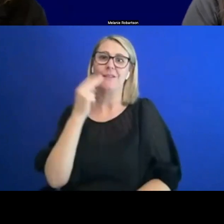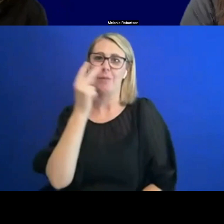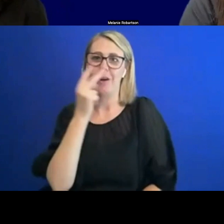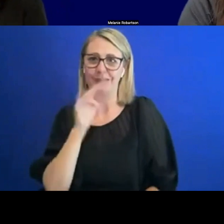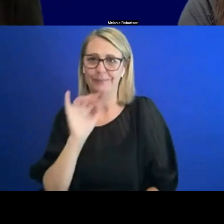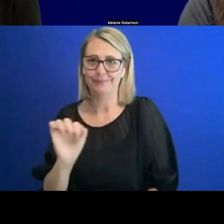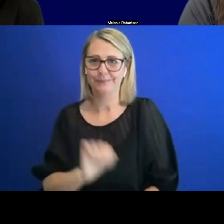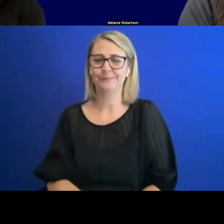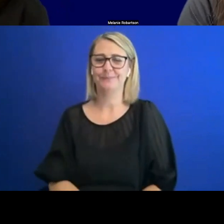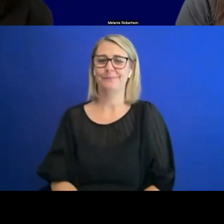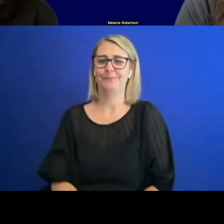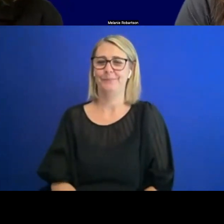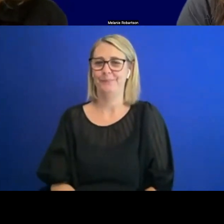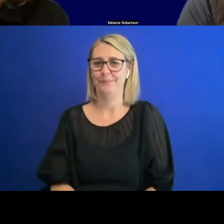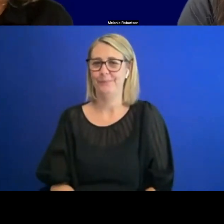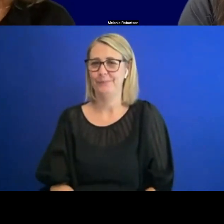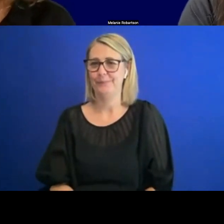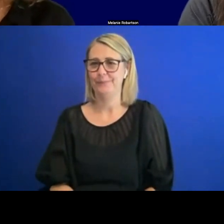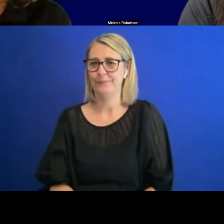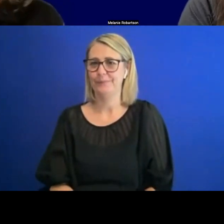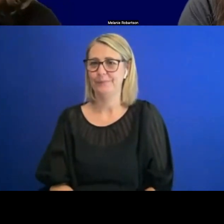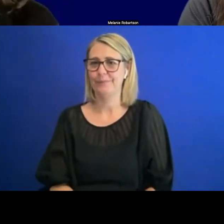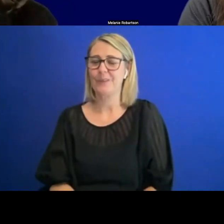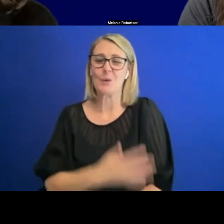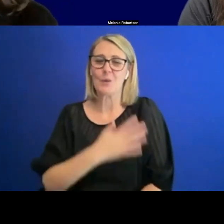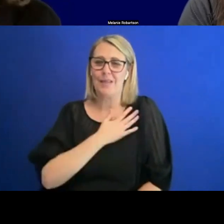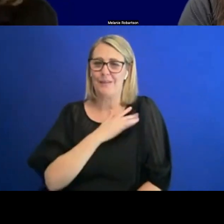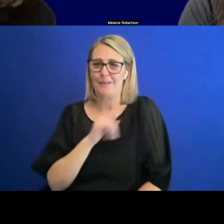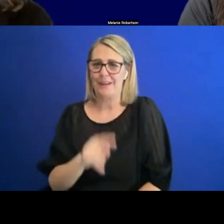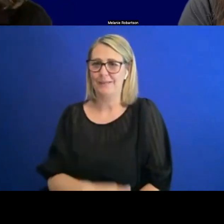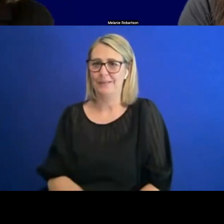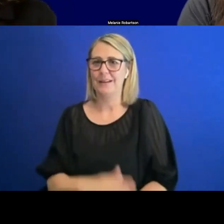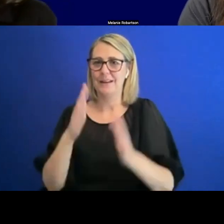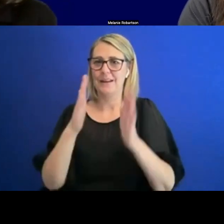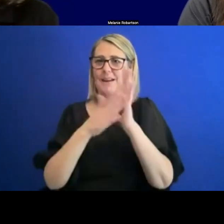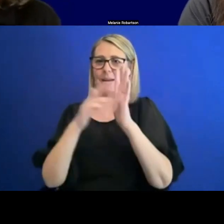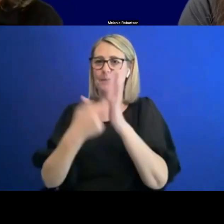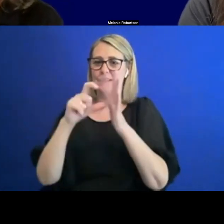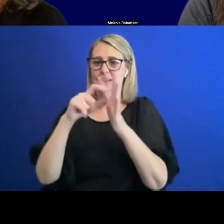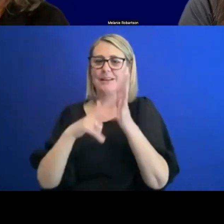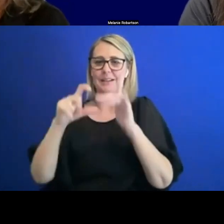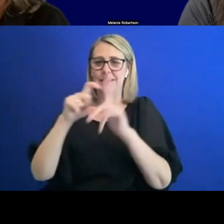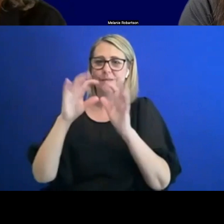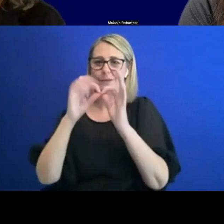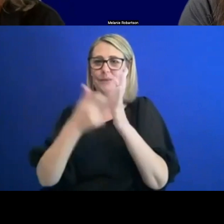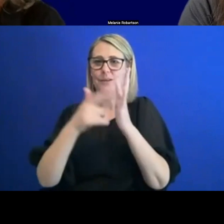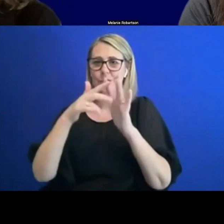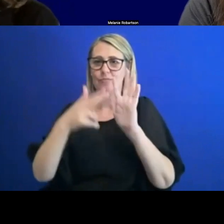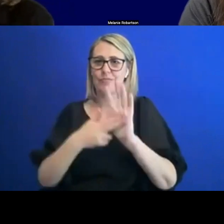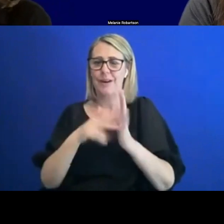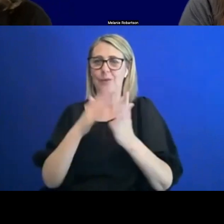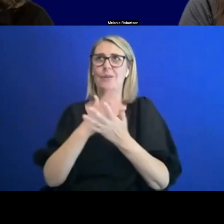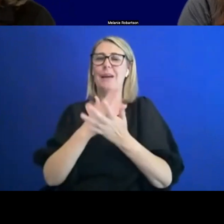Oh I love that and Mr David Brown would be absolutely thrilled to hear that,